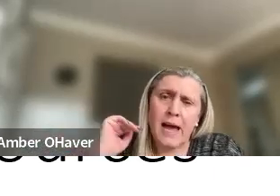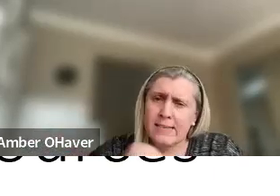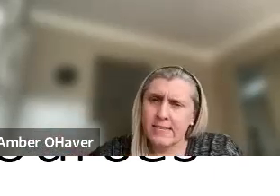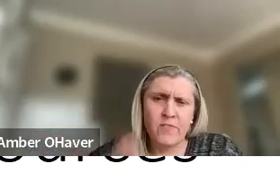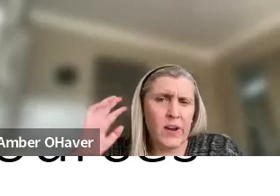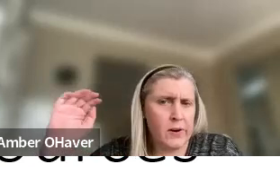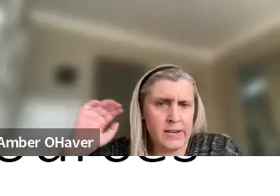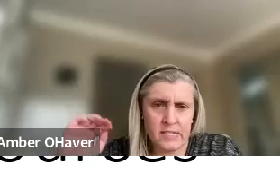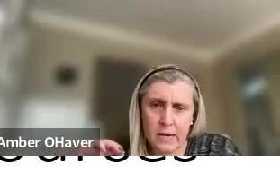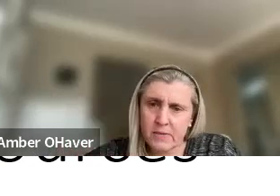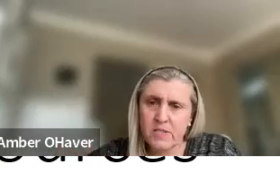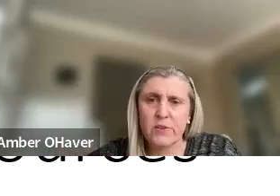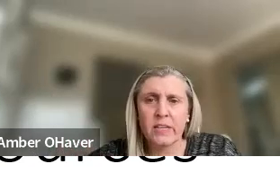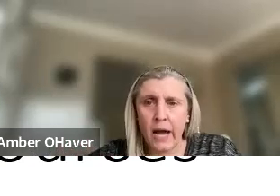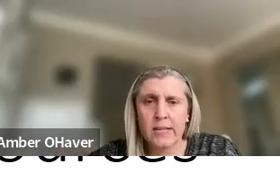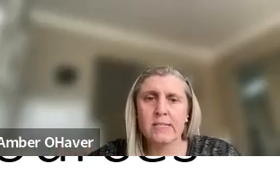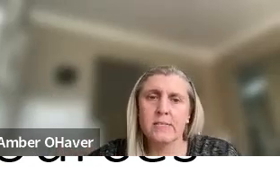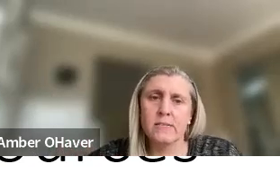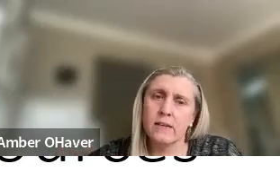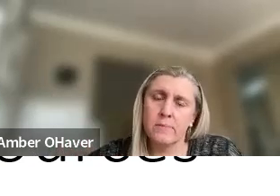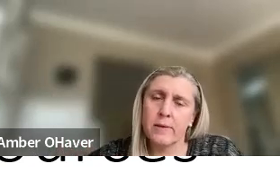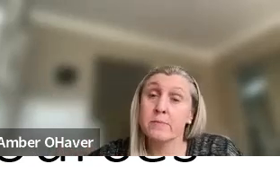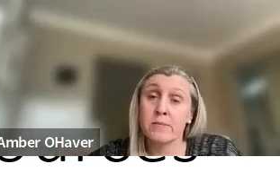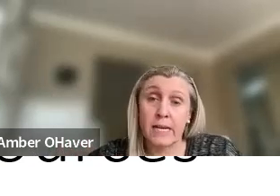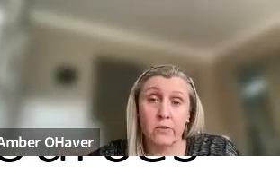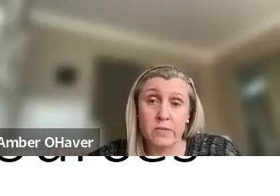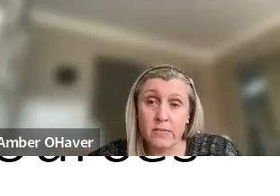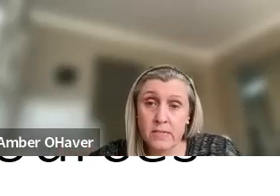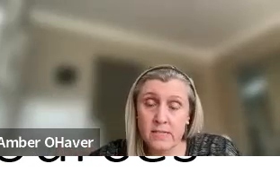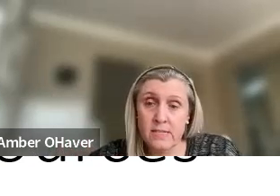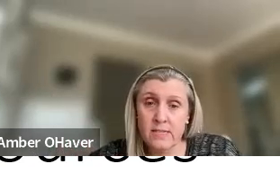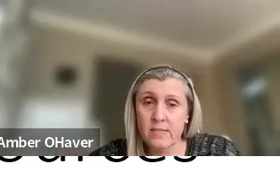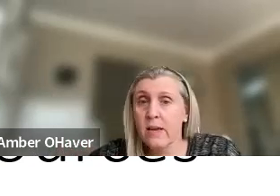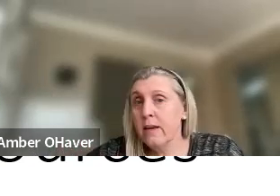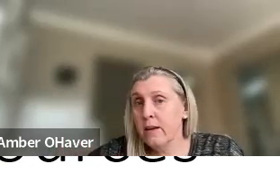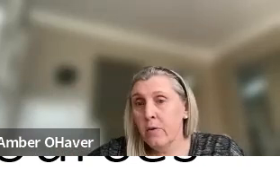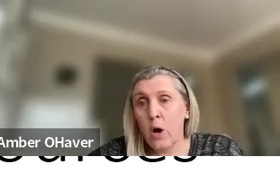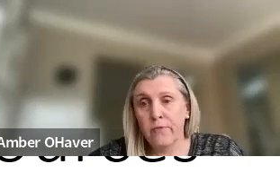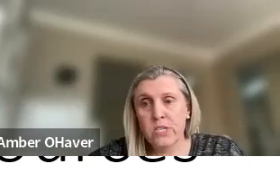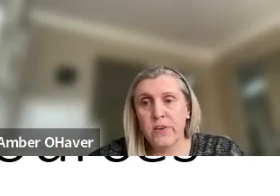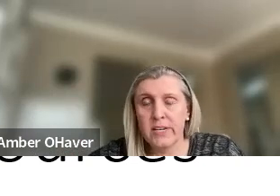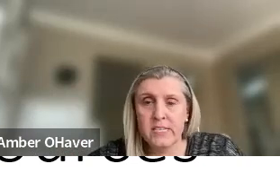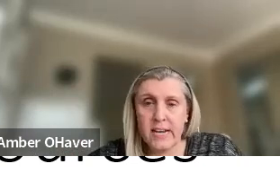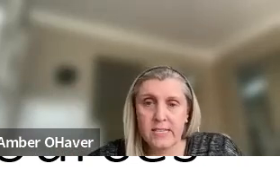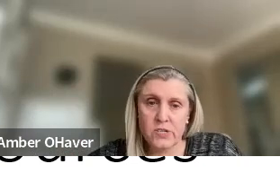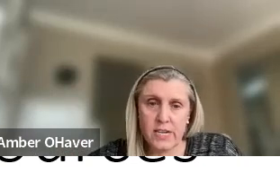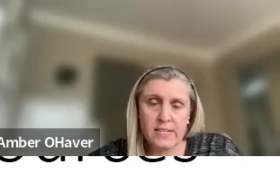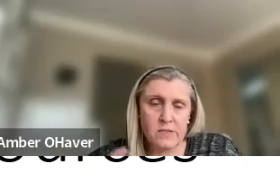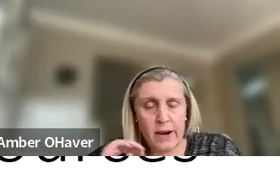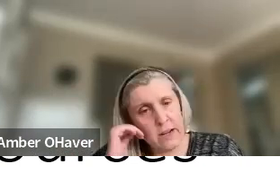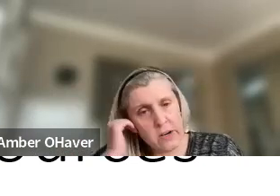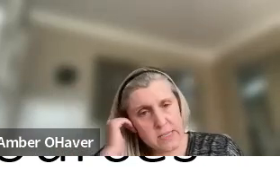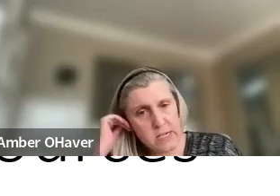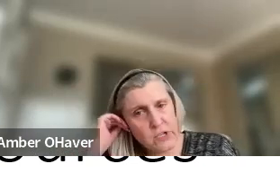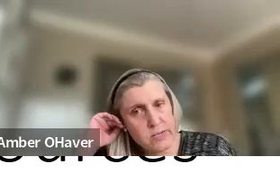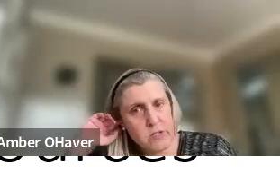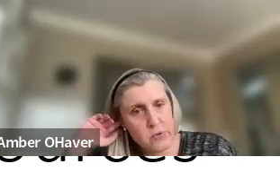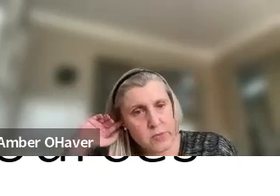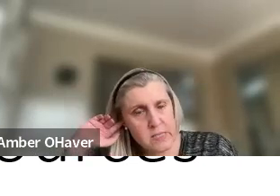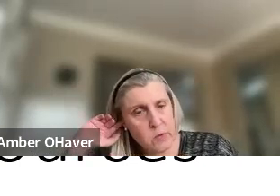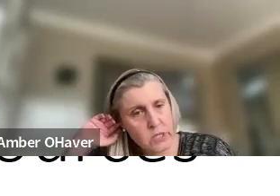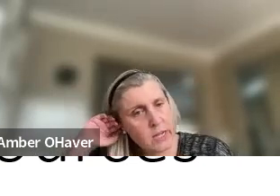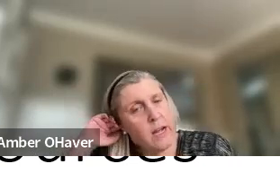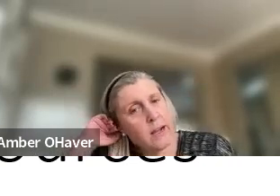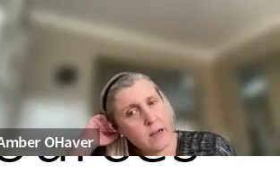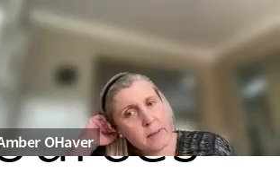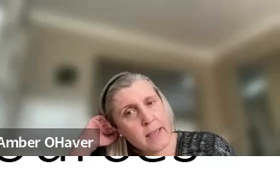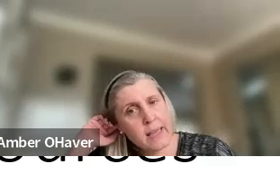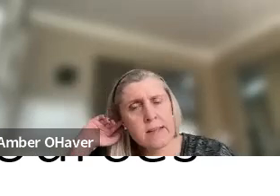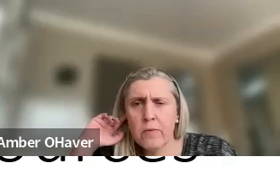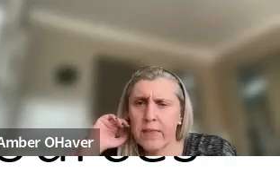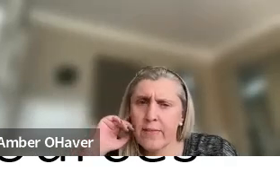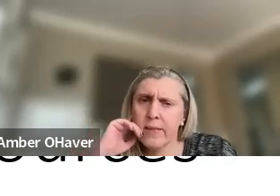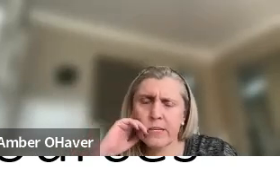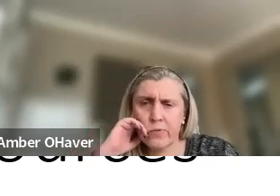So there's that resource as well. That's a really good one that has, like various types of different guides, and even some technical assistance.